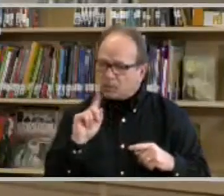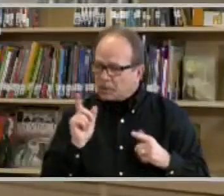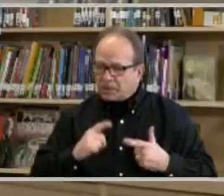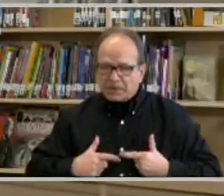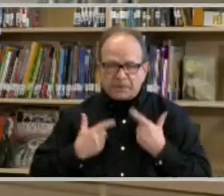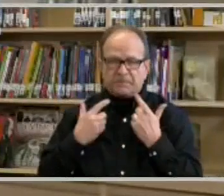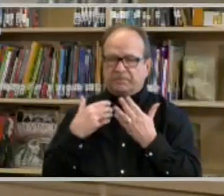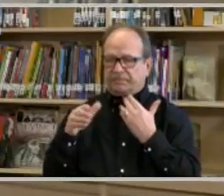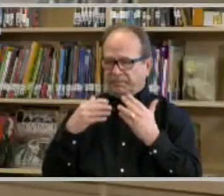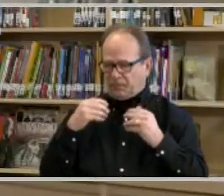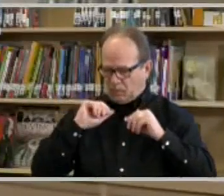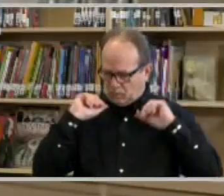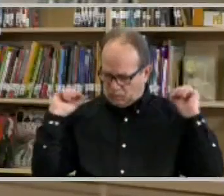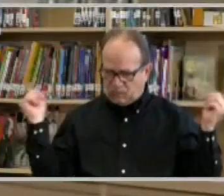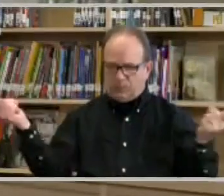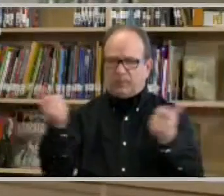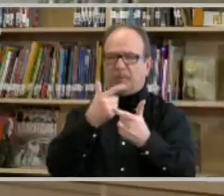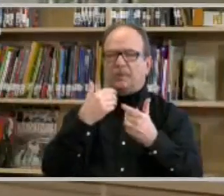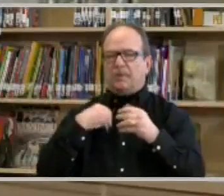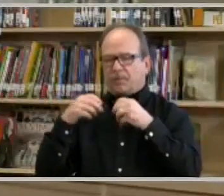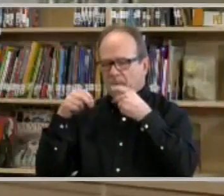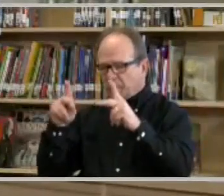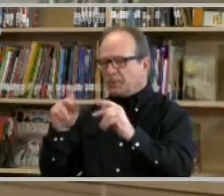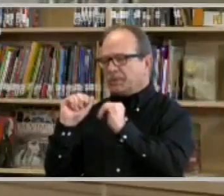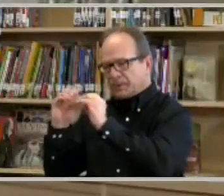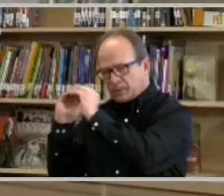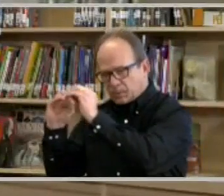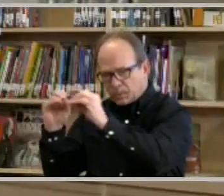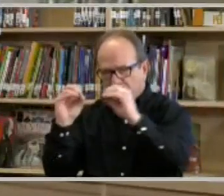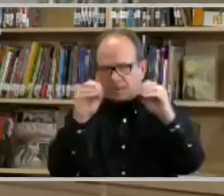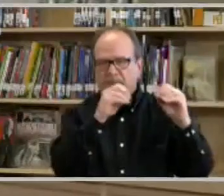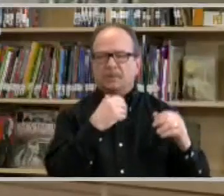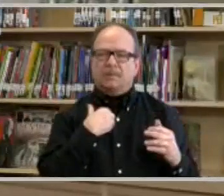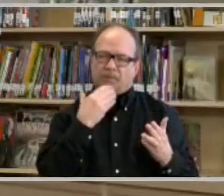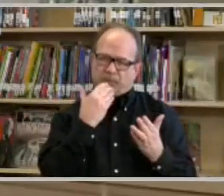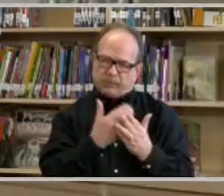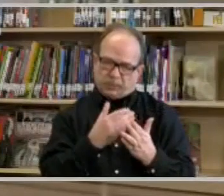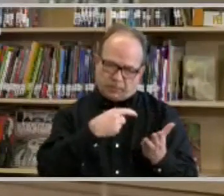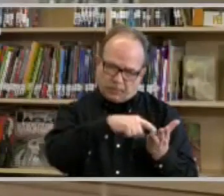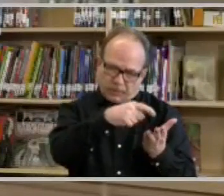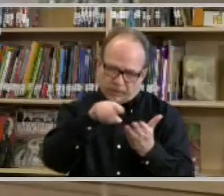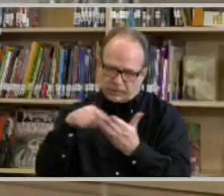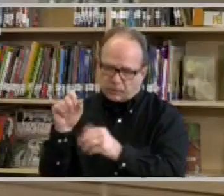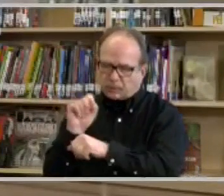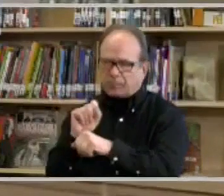THAT EVERYBODY NO MATTER WHERE THEY LIVE HAS THE OPPORTUNITY TO GET A GREAT EDUCATION AND A GOOD